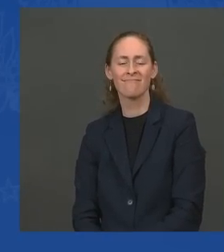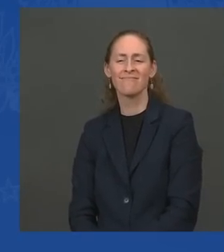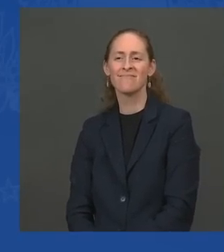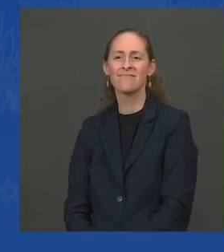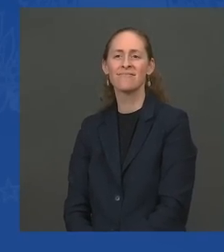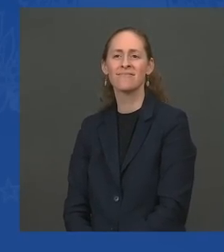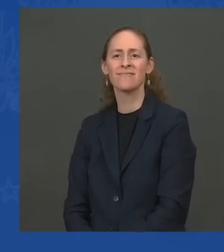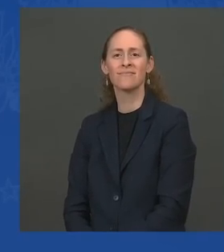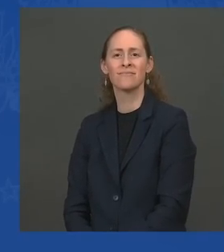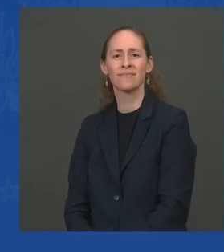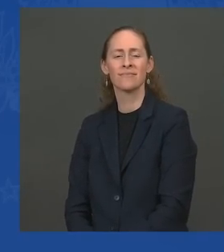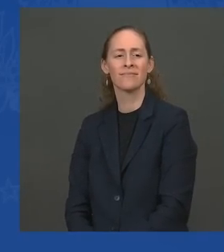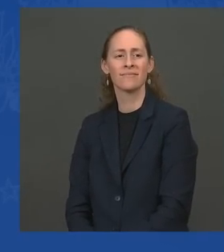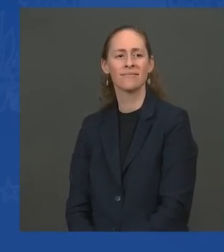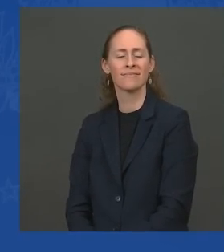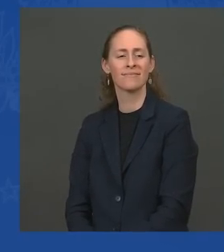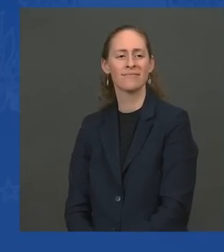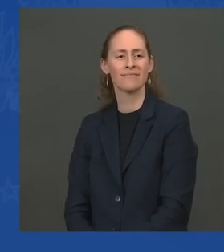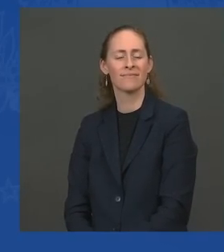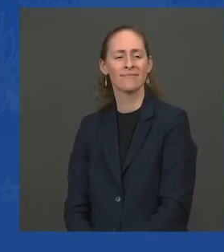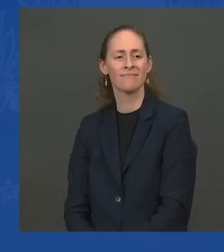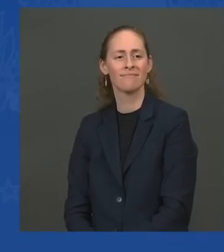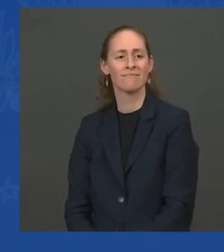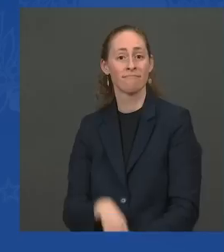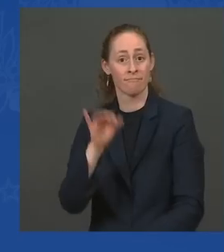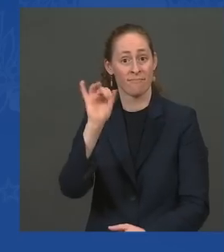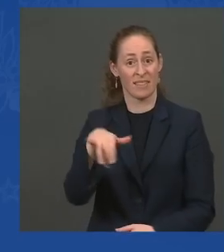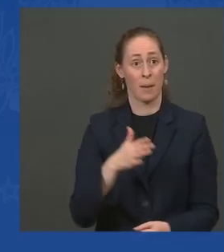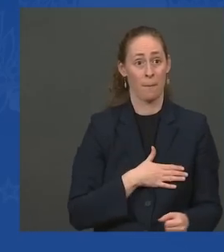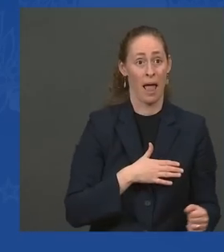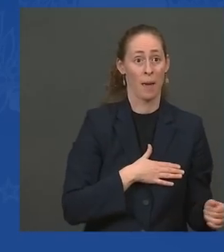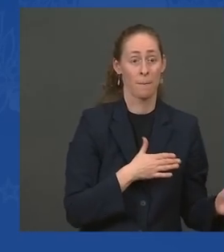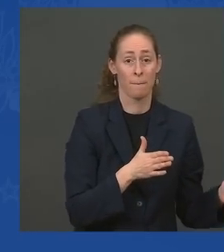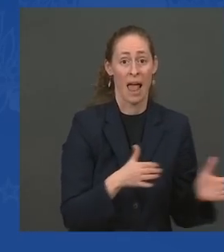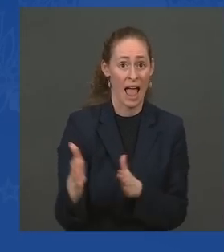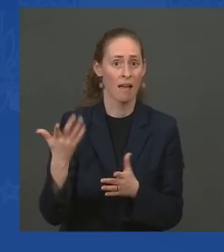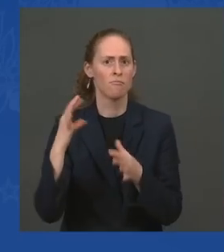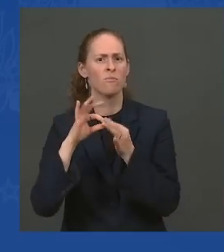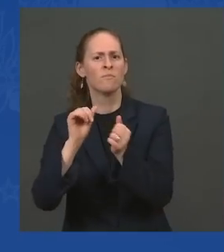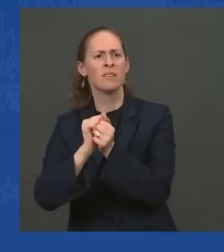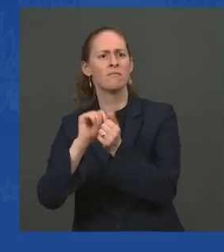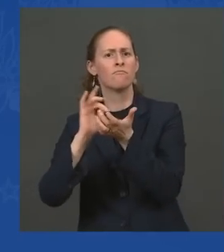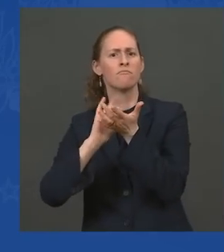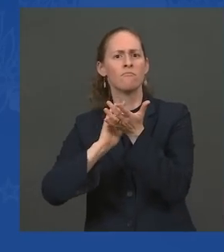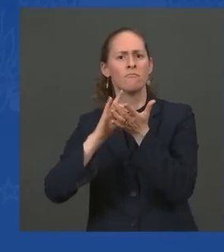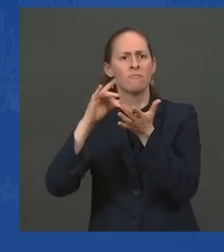And under my plan, we're going to lower costs for prescription drugs across the board, allowing them to negotiate prices.